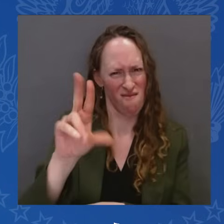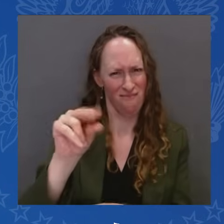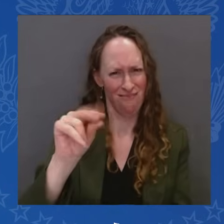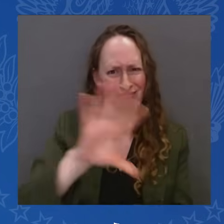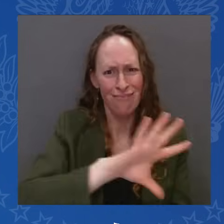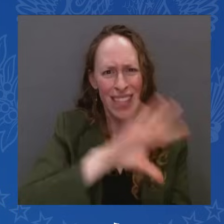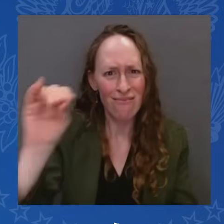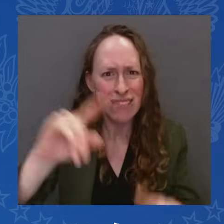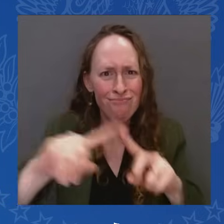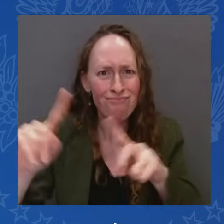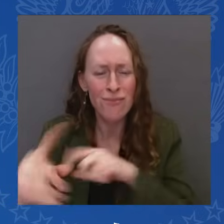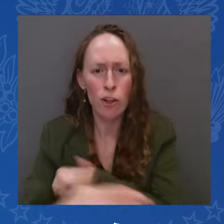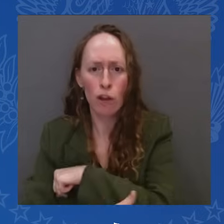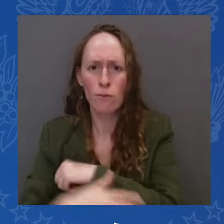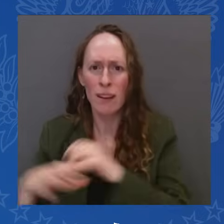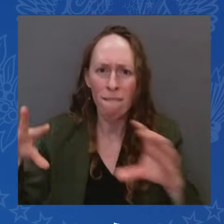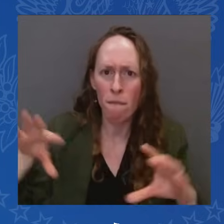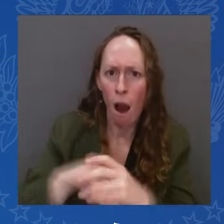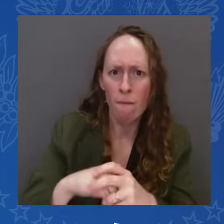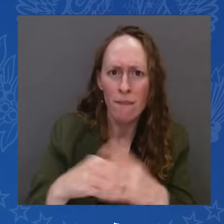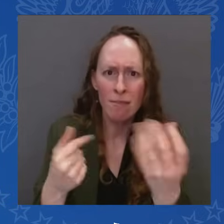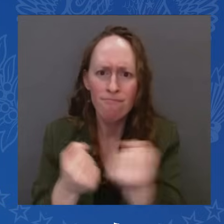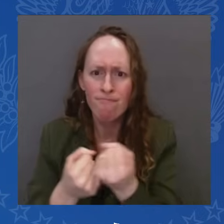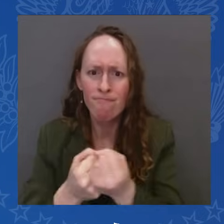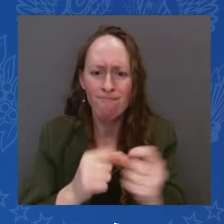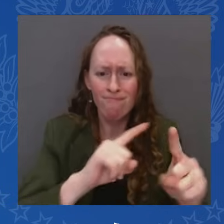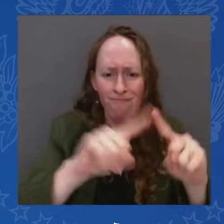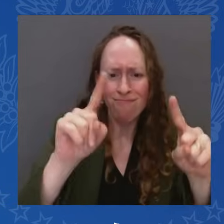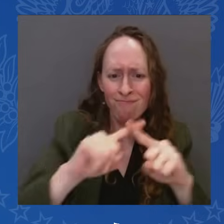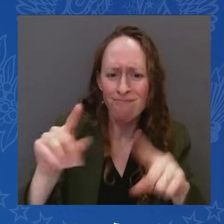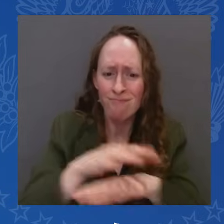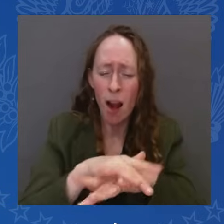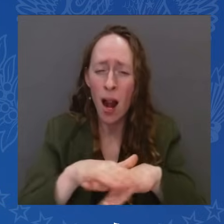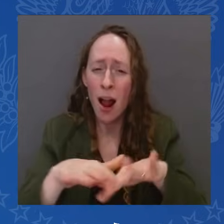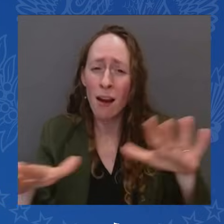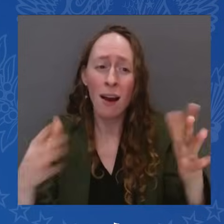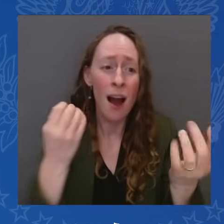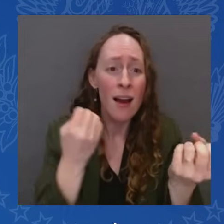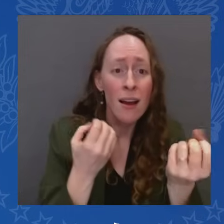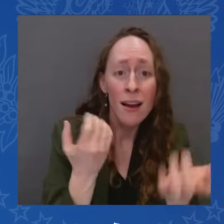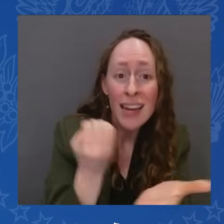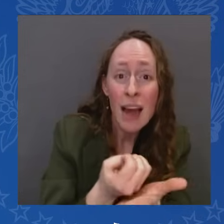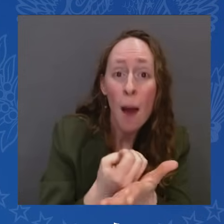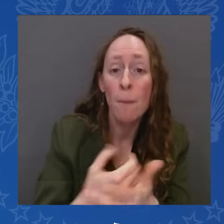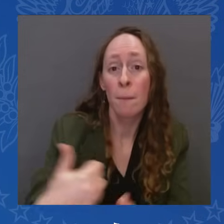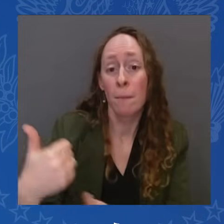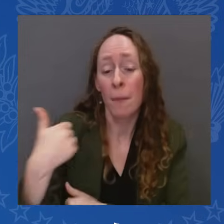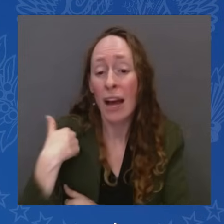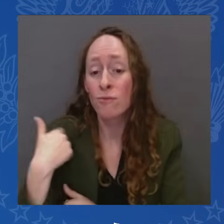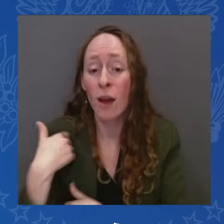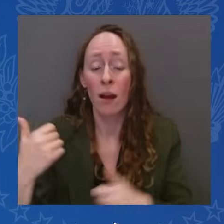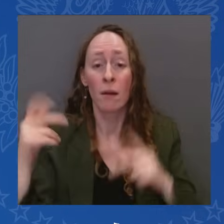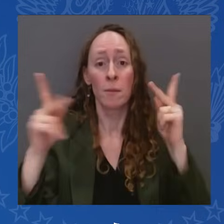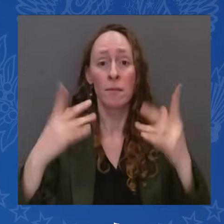The burden sharing: The U.S. has put up $75 billion, and our allies and partners have put up $100 billion.